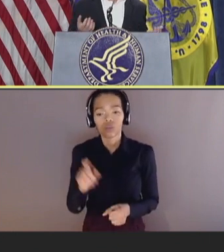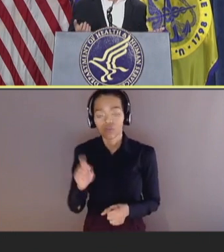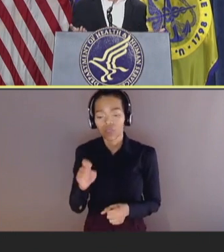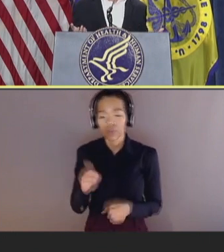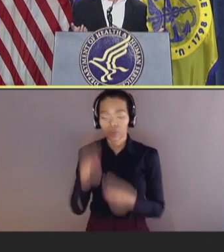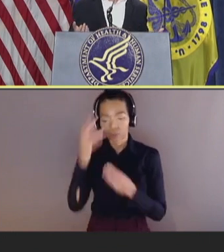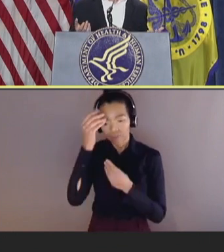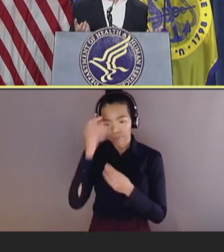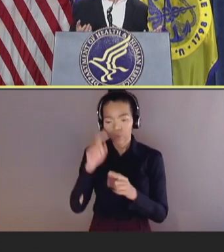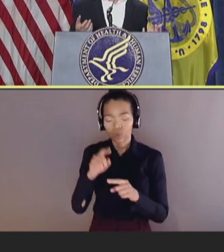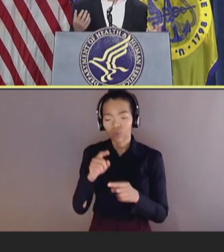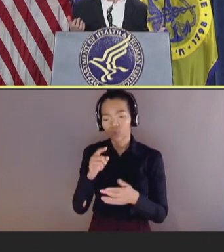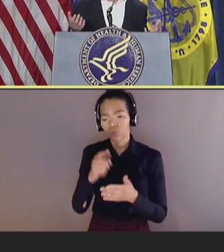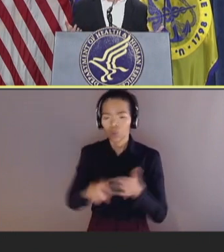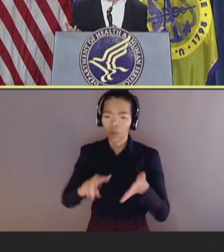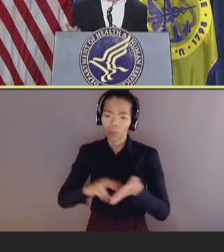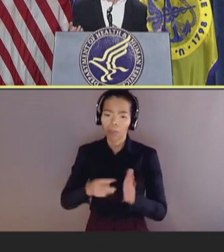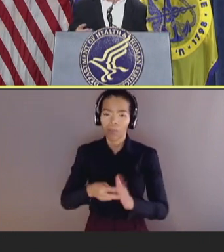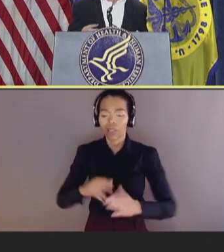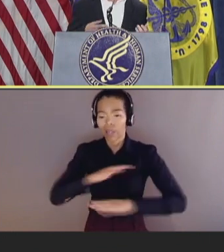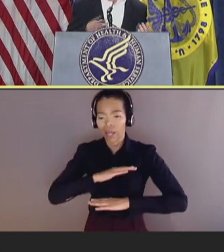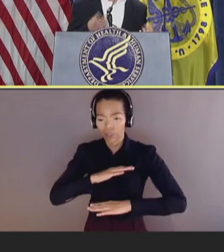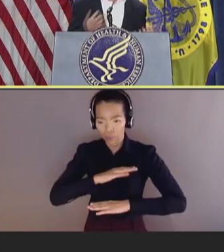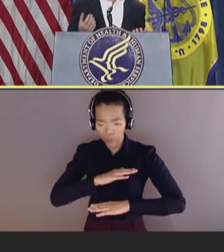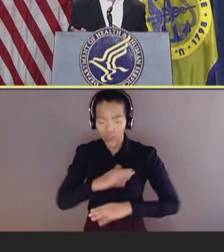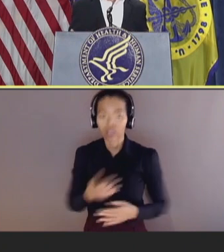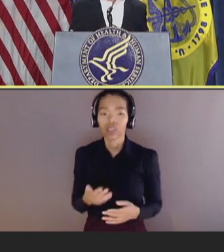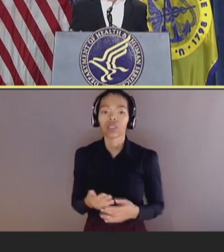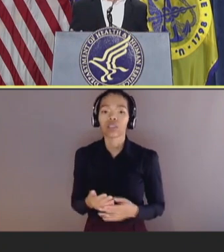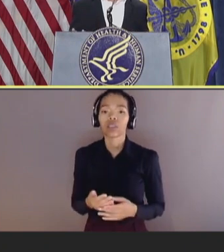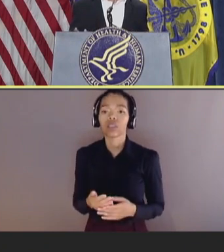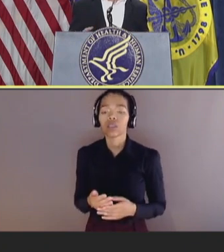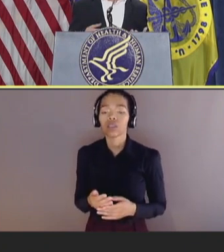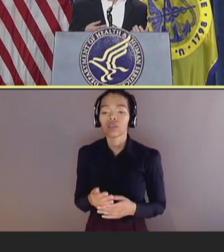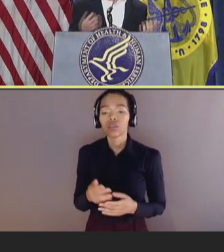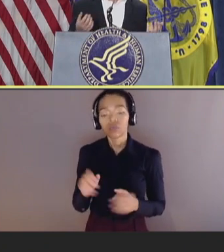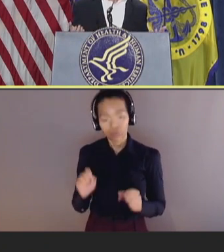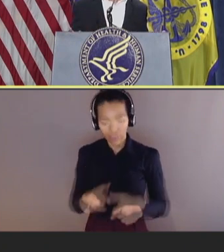is the national strategic plan telling us, we can rely on survey data on what providers